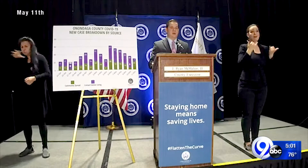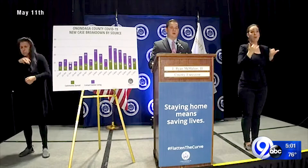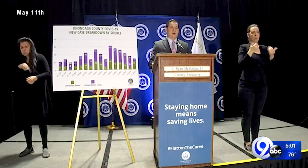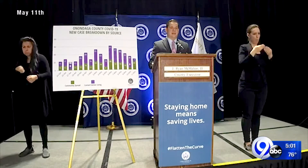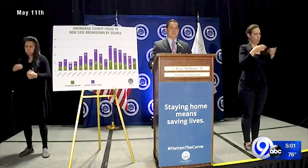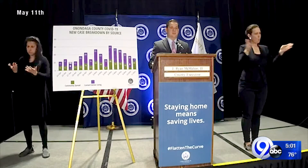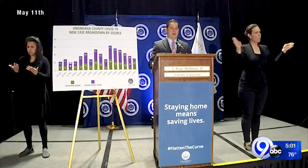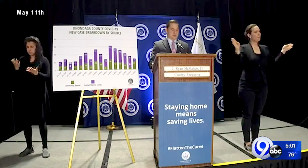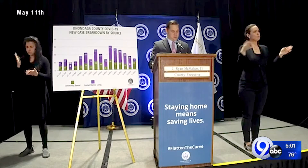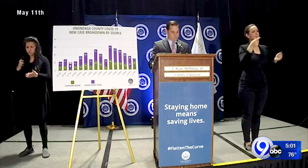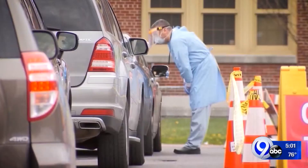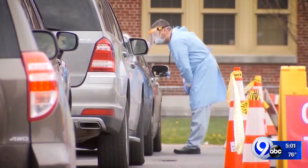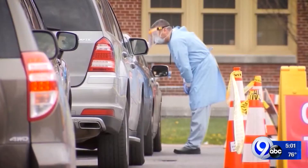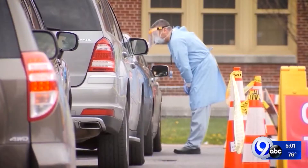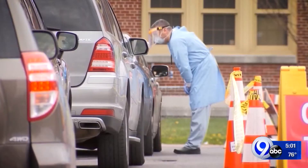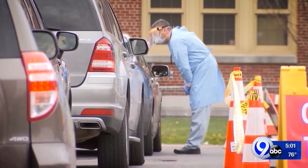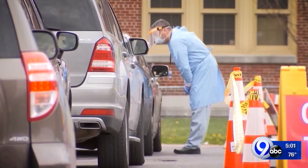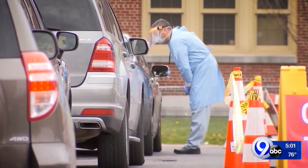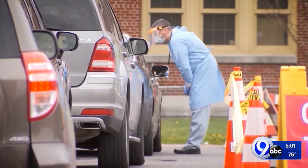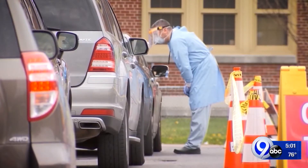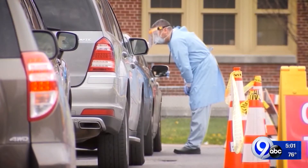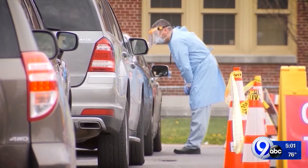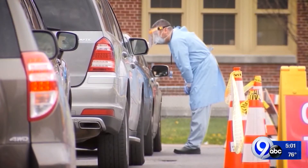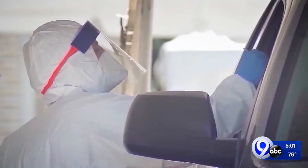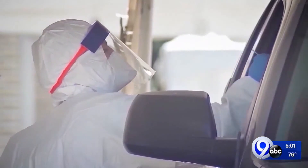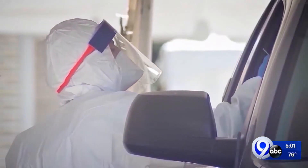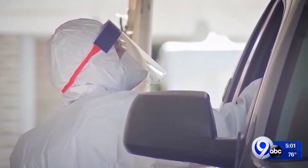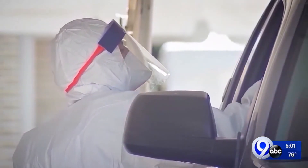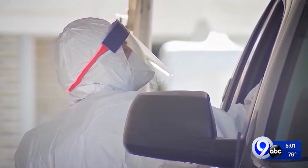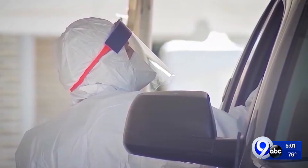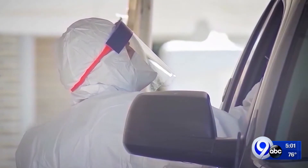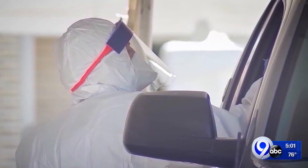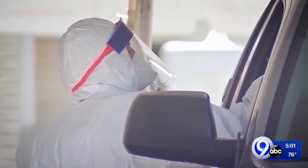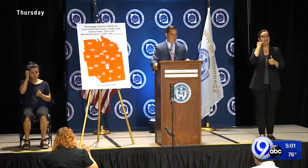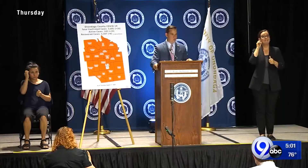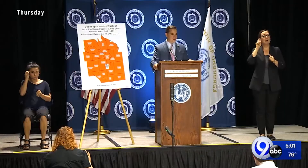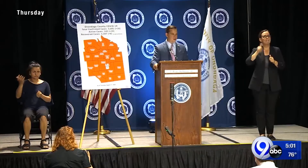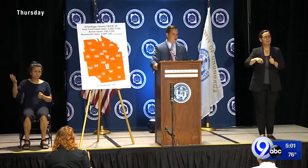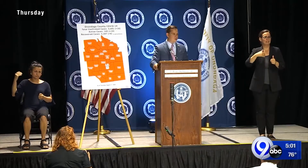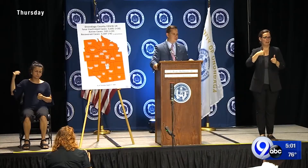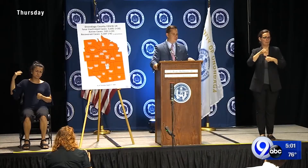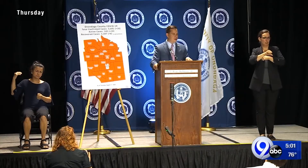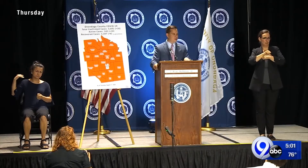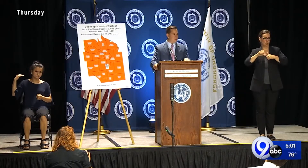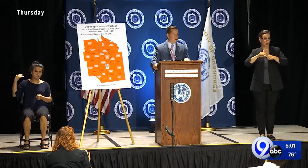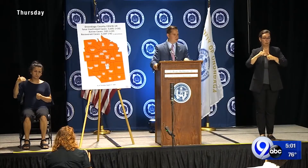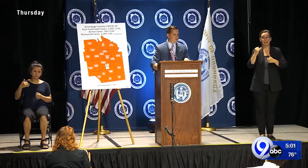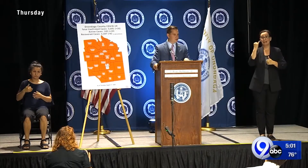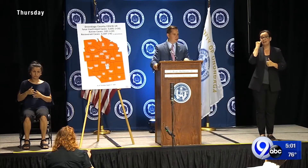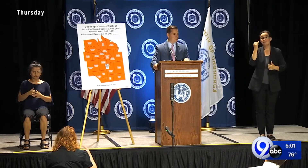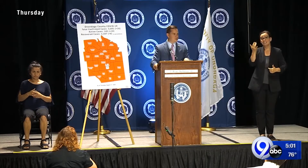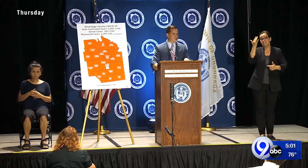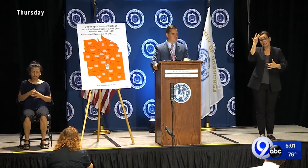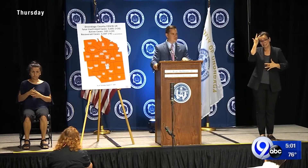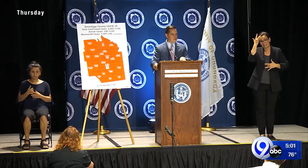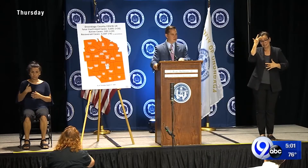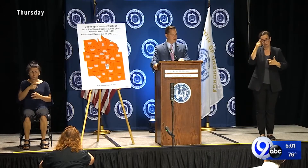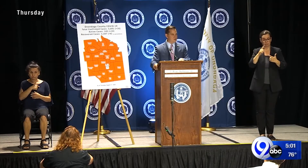syracuse community health center." "Whether they are symptomatic or not symptomatic." BUT ONCE HE OPENED IT UP ON MAY ELEVENTH, HE NEVER LOOKED BACK.